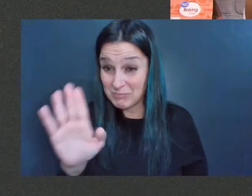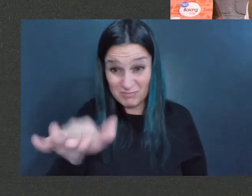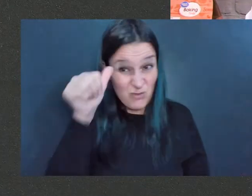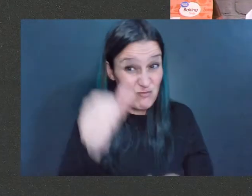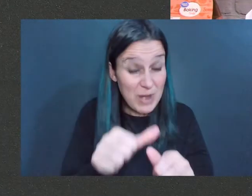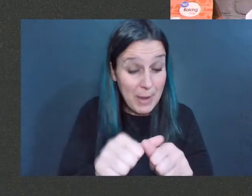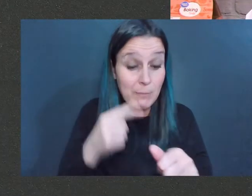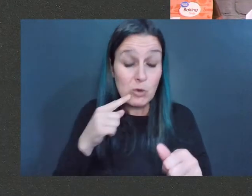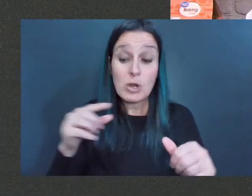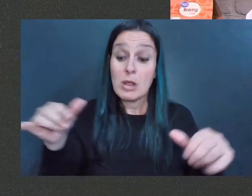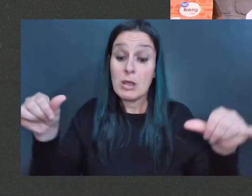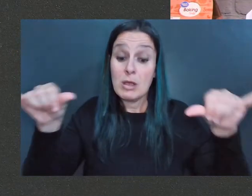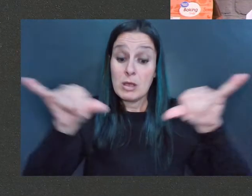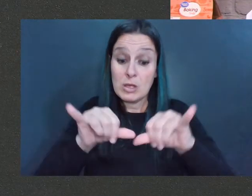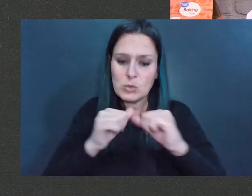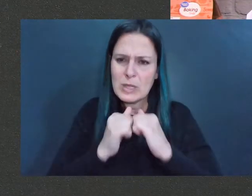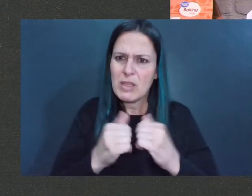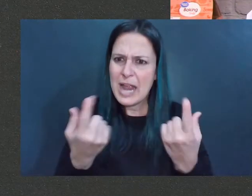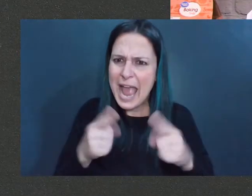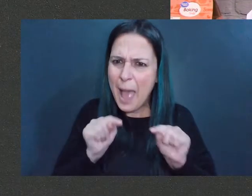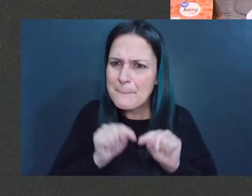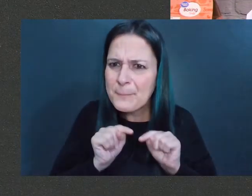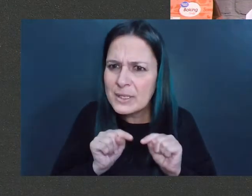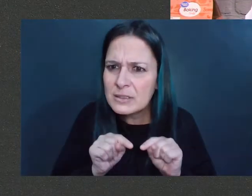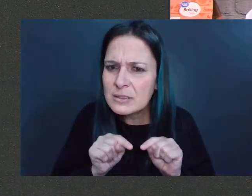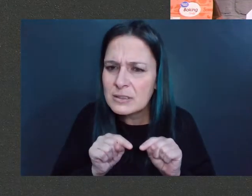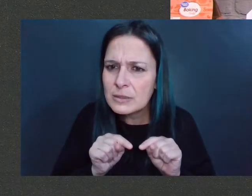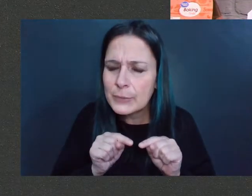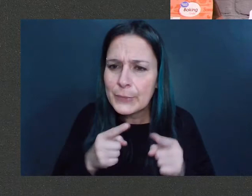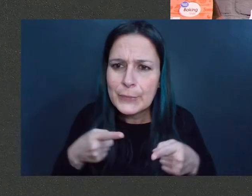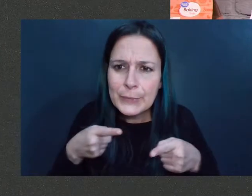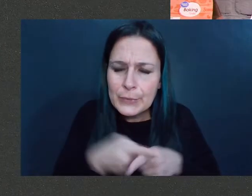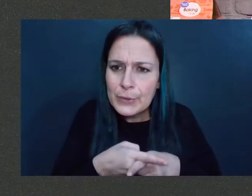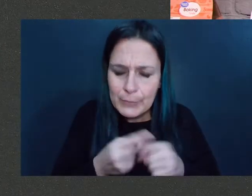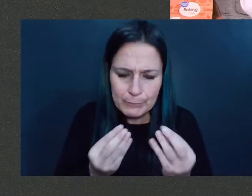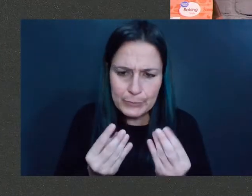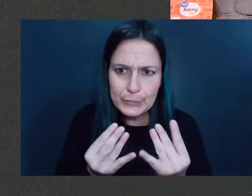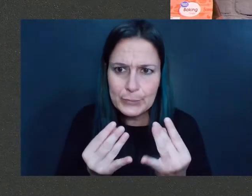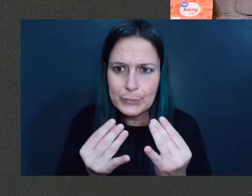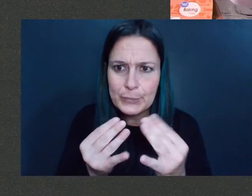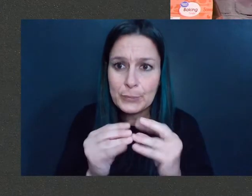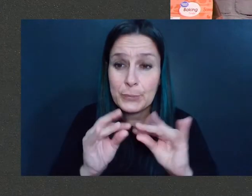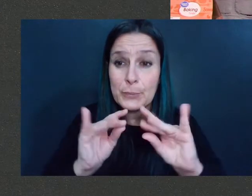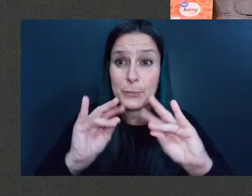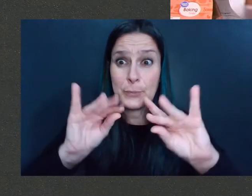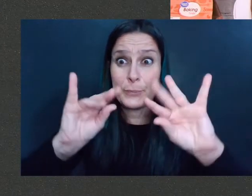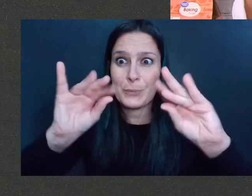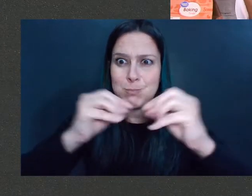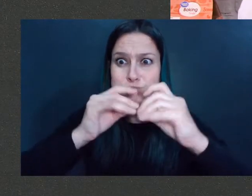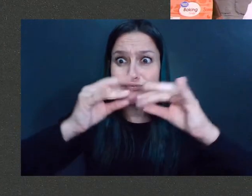those two ingredients together what happened? It made the bubbles. Remember and it came up?